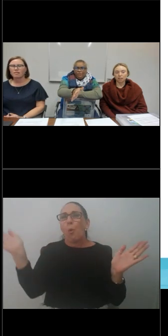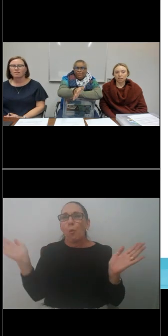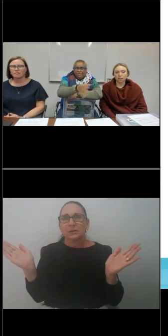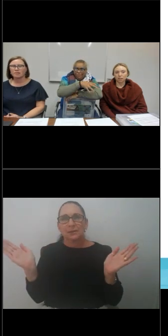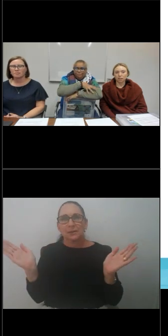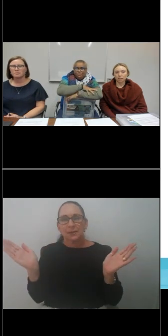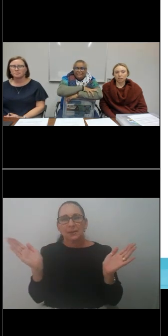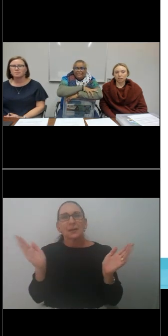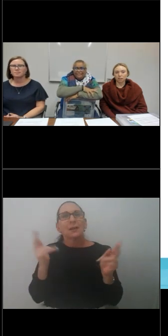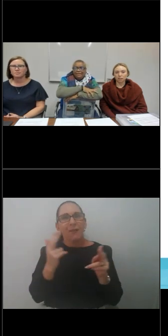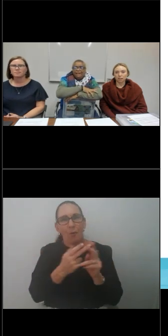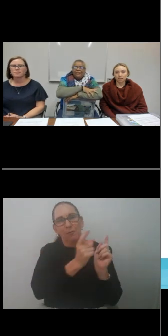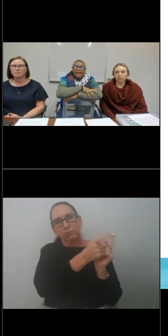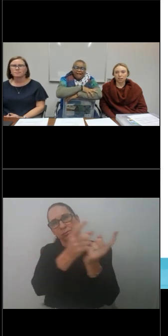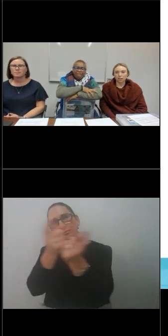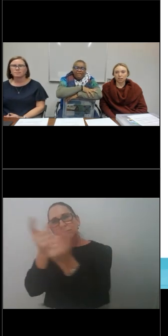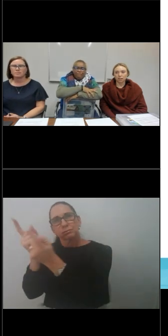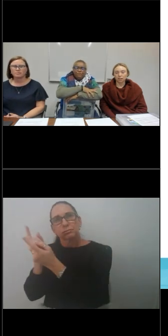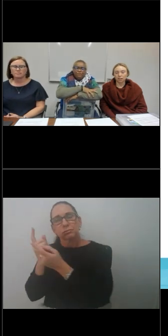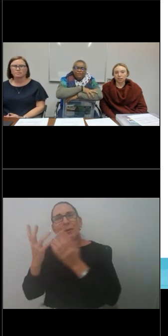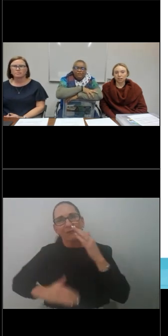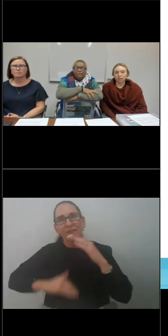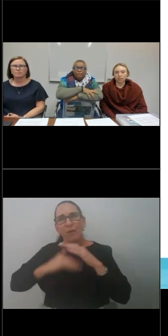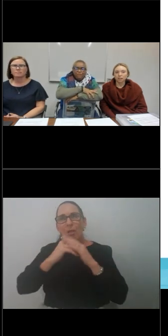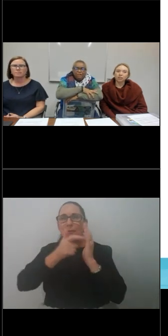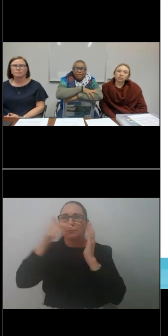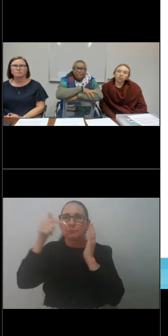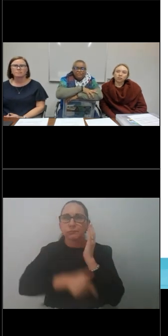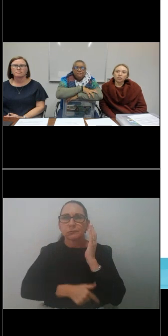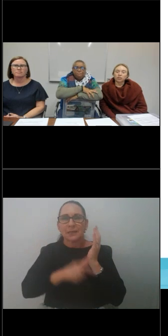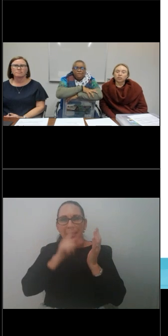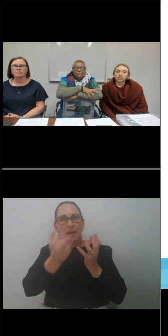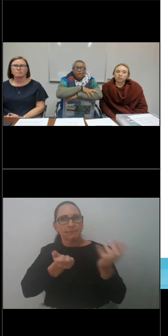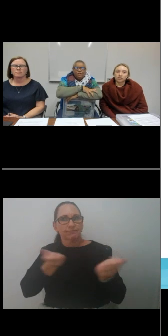so people can see it and have their import so and I really like to thank those people who